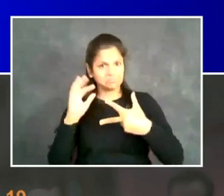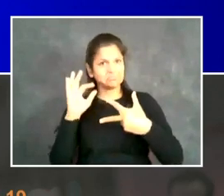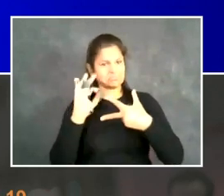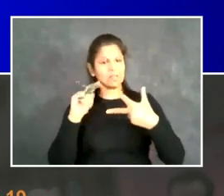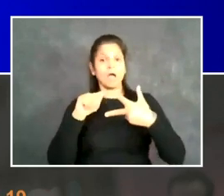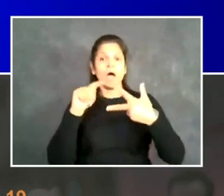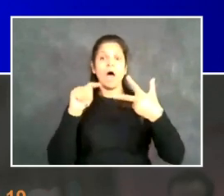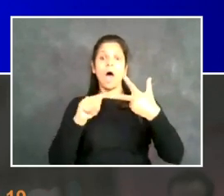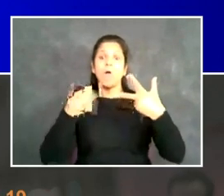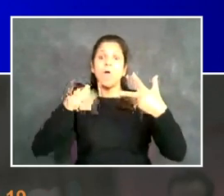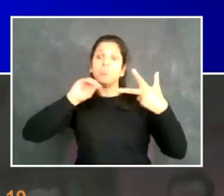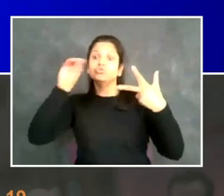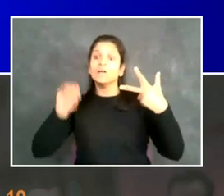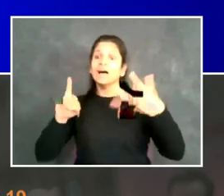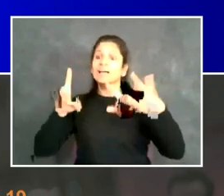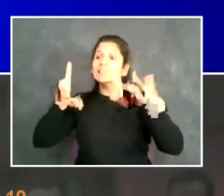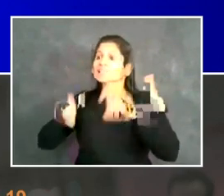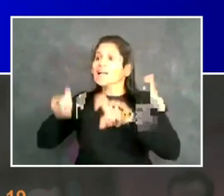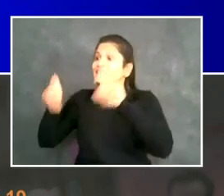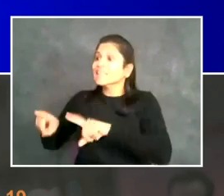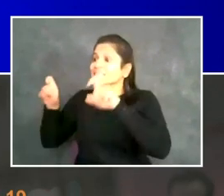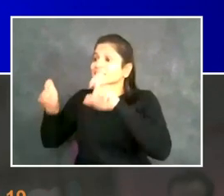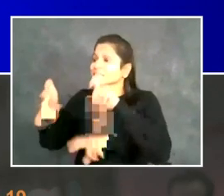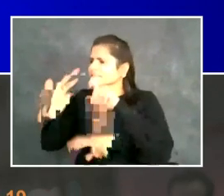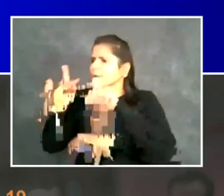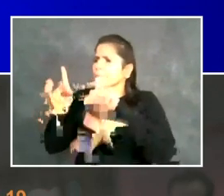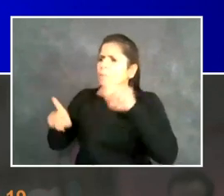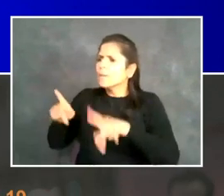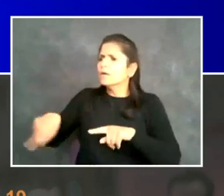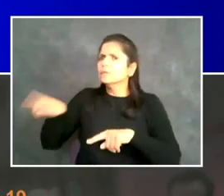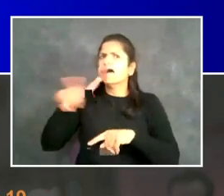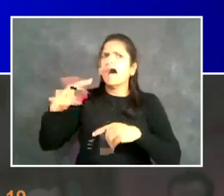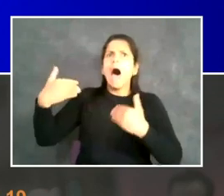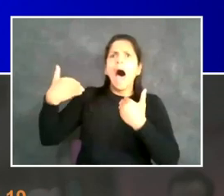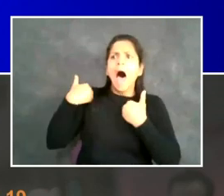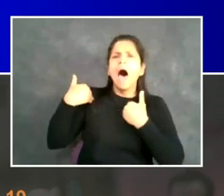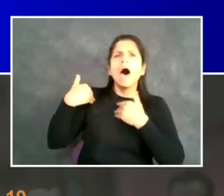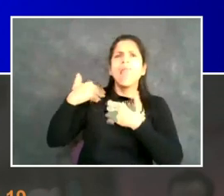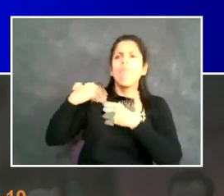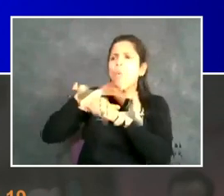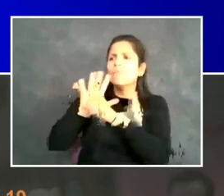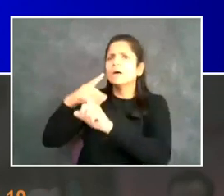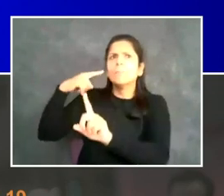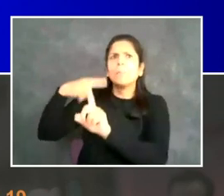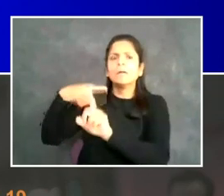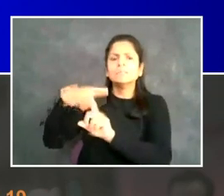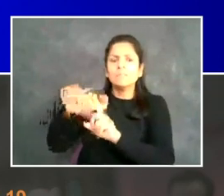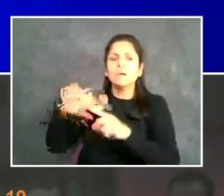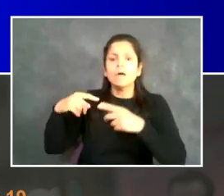PERCENTAGE OF PEOPLE TESTING POSITIVE FOR COVID-19 CITY WIDE